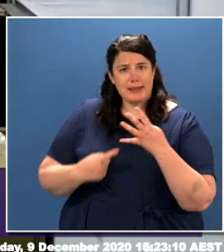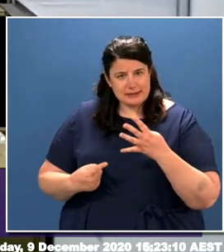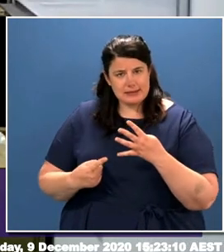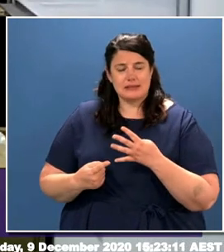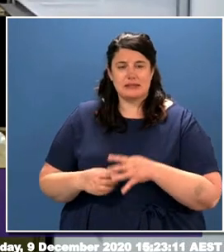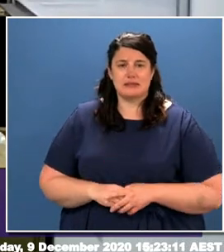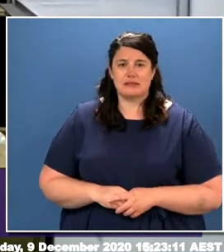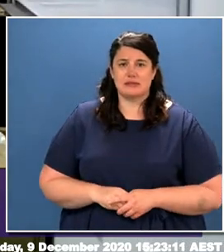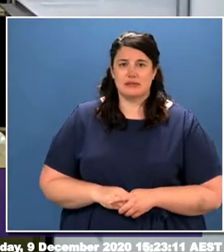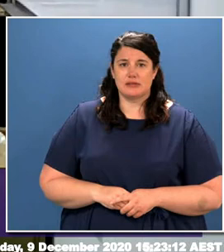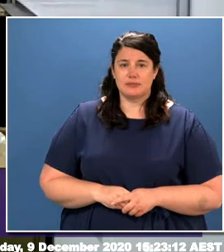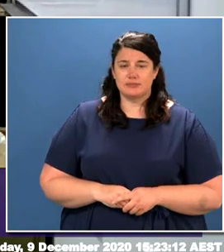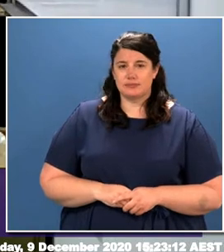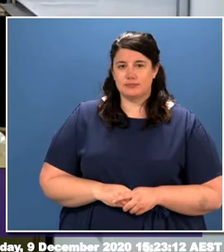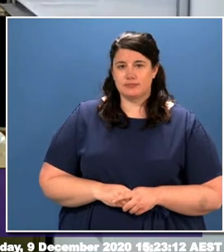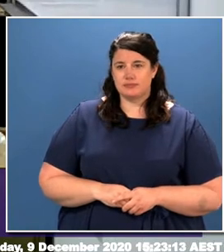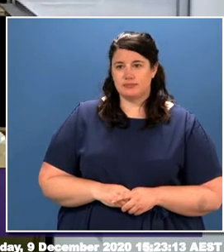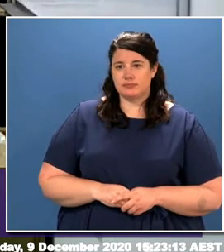disability type but severity and stuff like that.